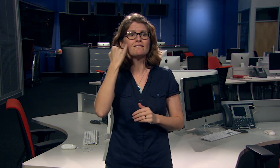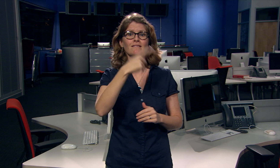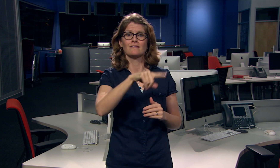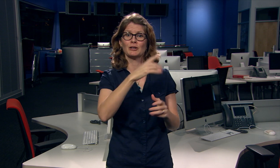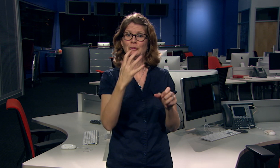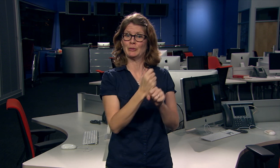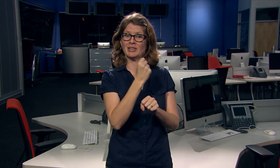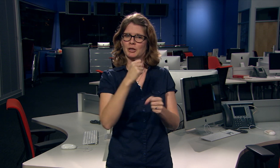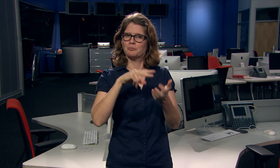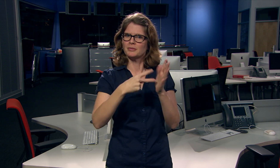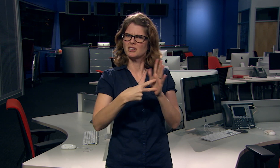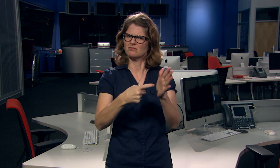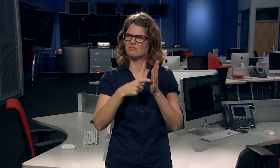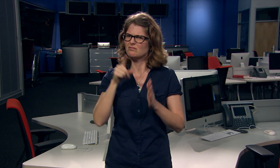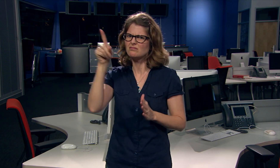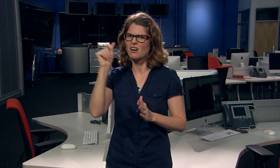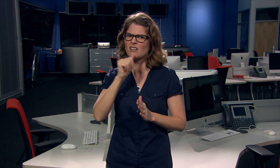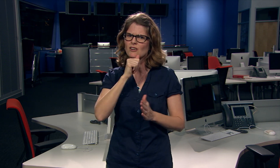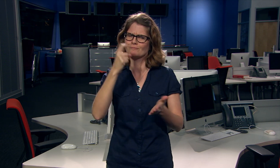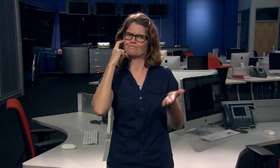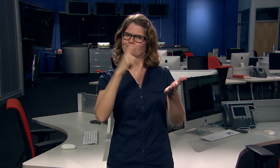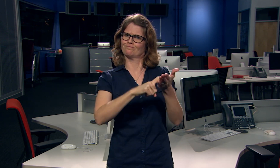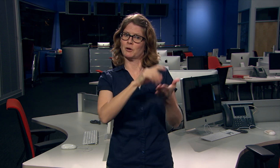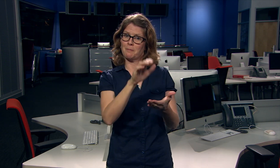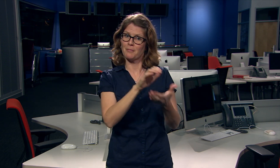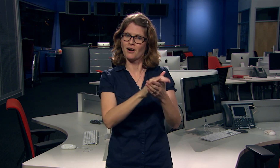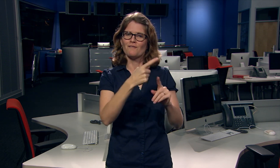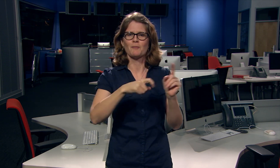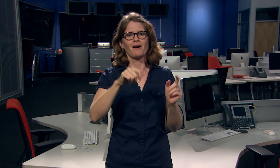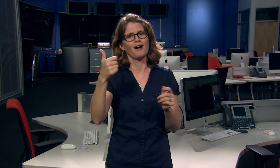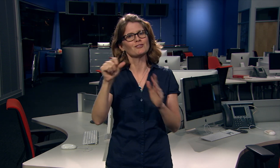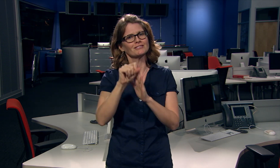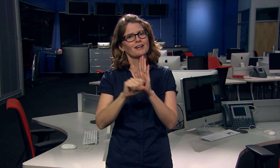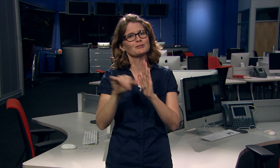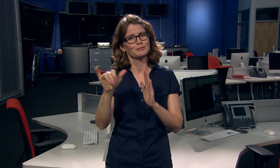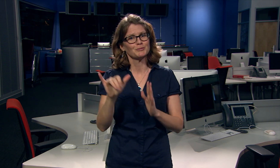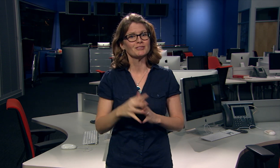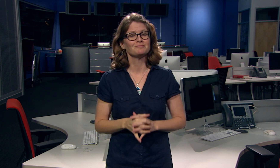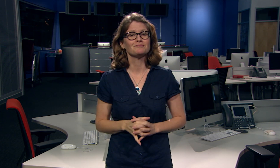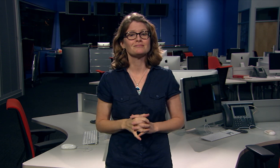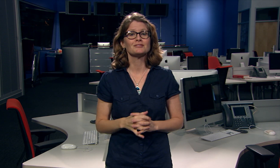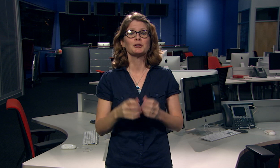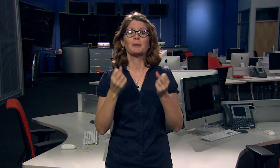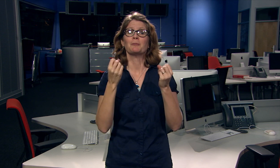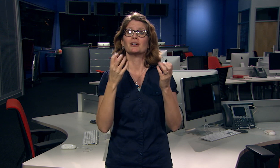WIN IT WILL REQUIRE ARIZONA TO RECOGNIZE MARRIAGES FROM OTHER STATES AS WELL.